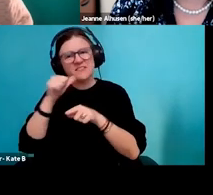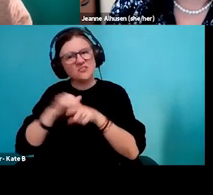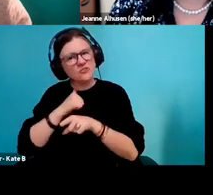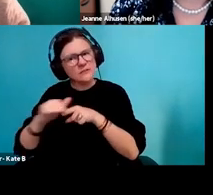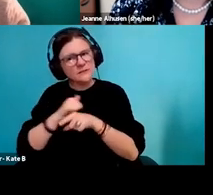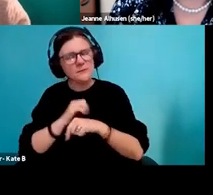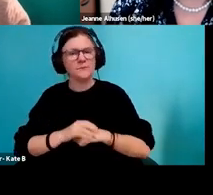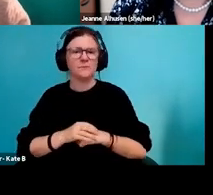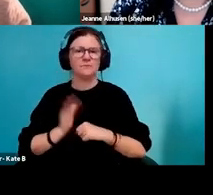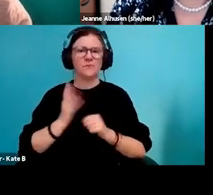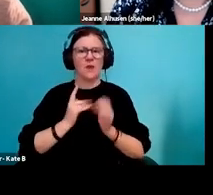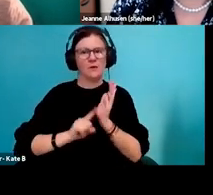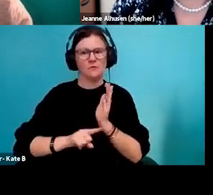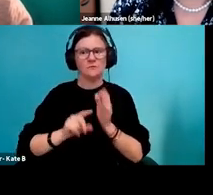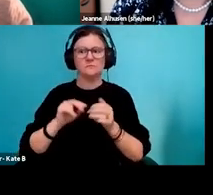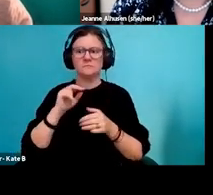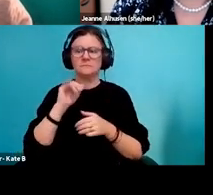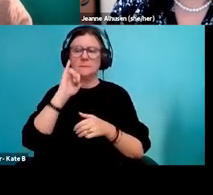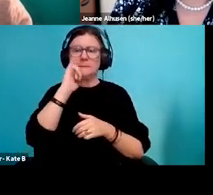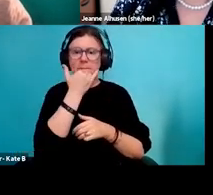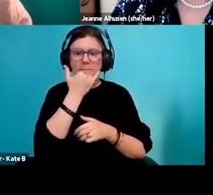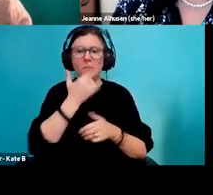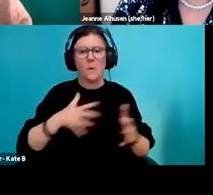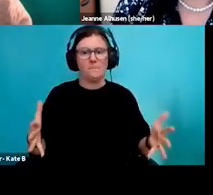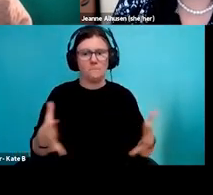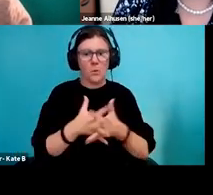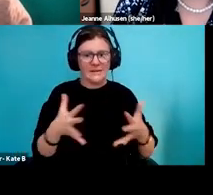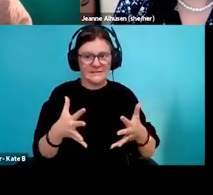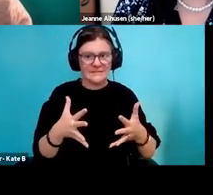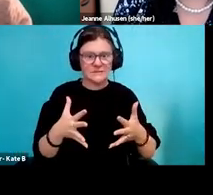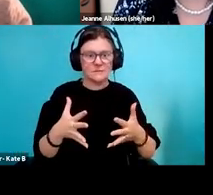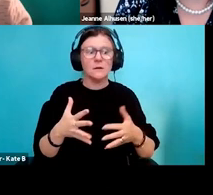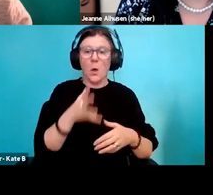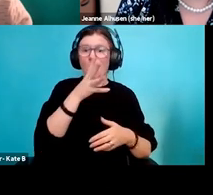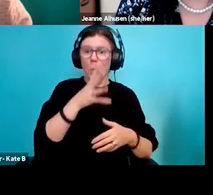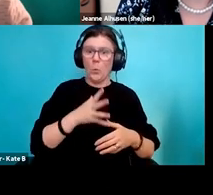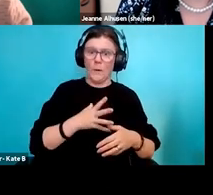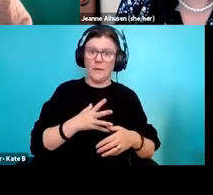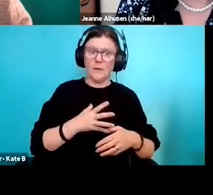study related to unintended pregnancy, nearly 1/3 of women were told that they could not